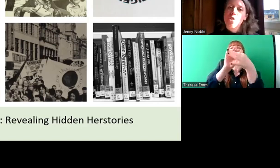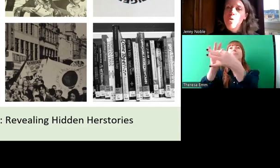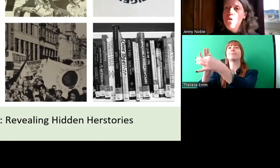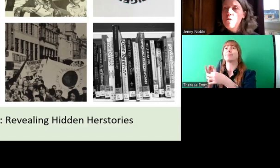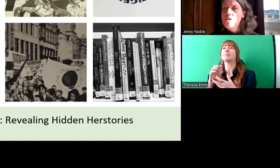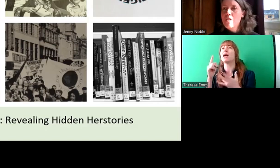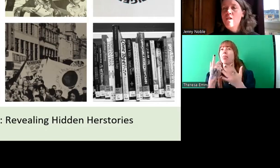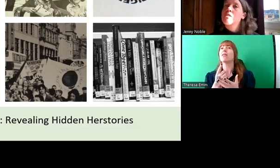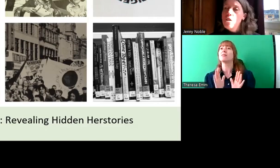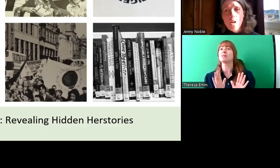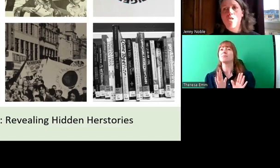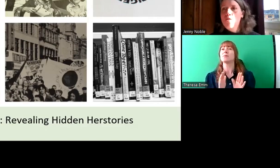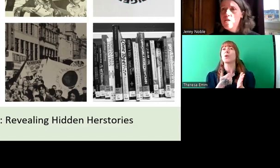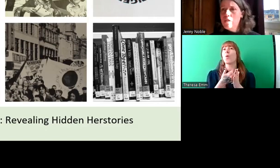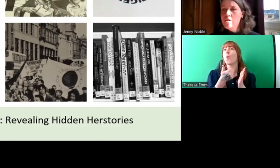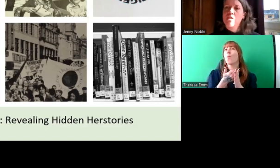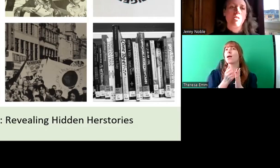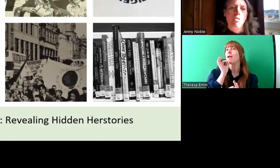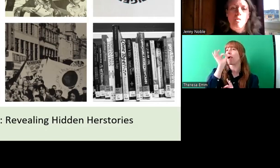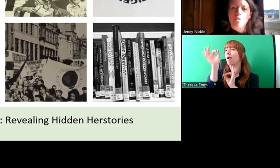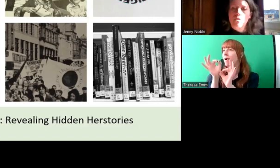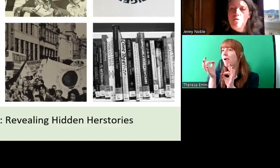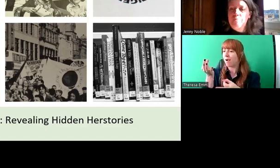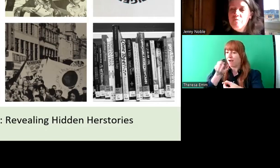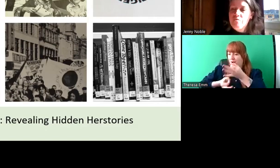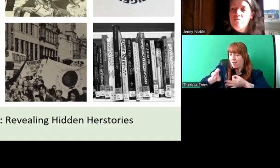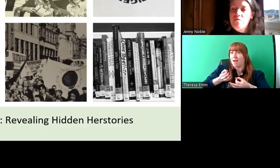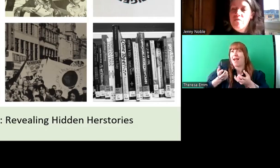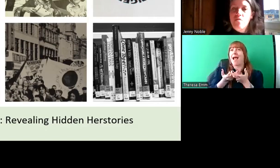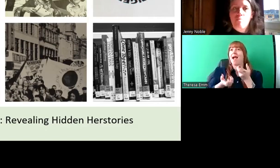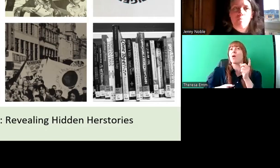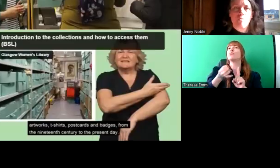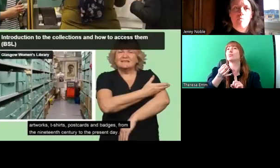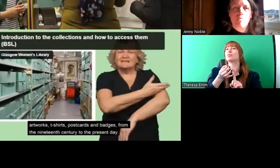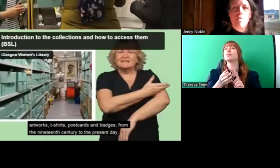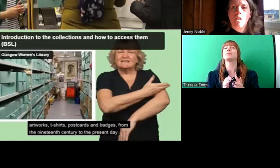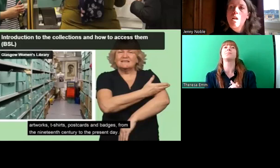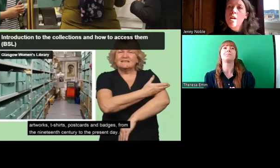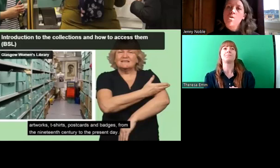and we are always asking questions of ourselves and looking to improve.